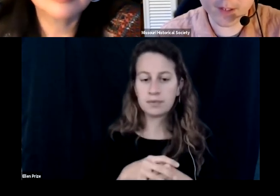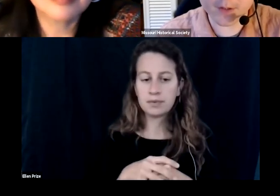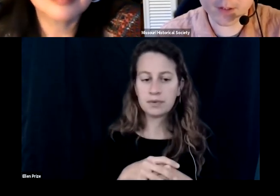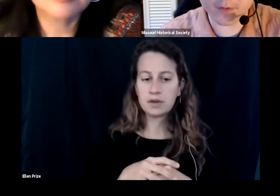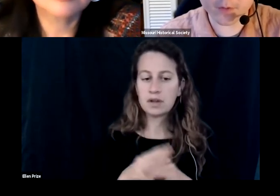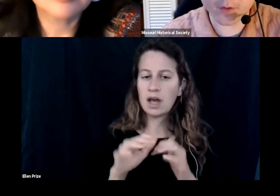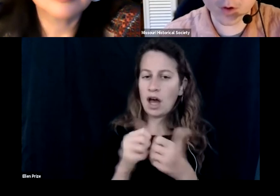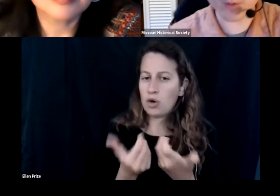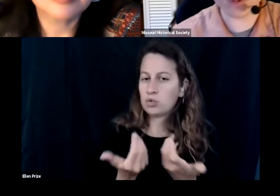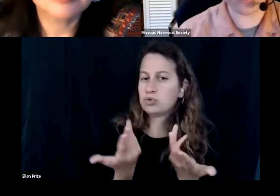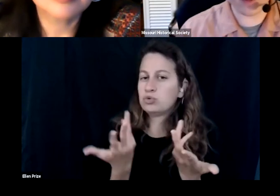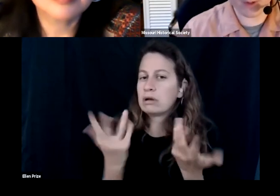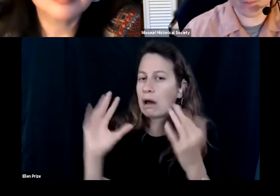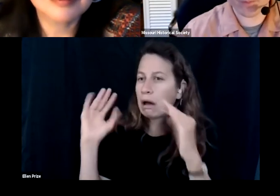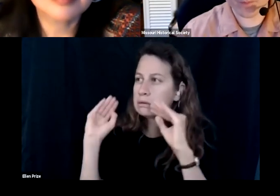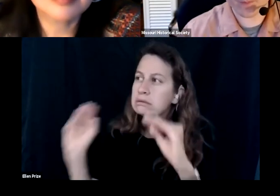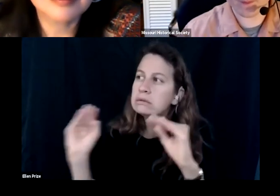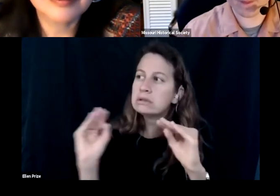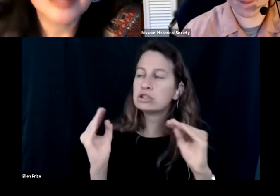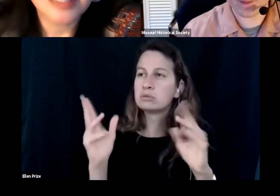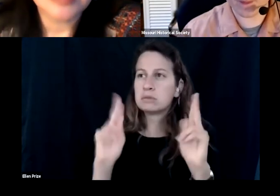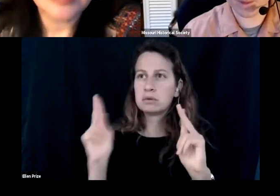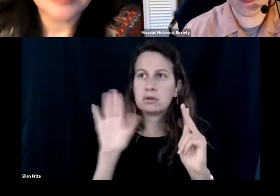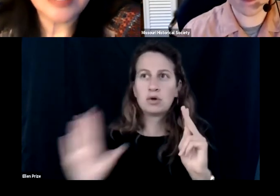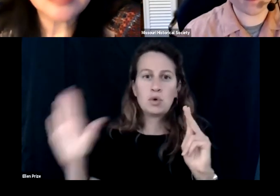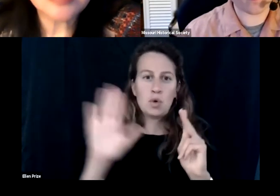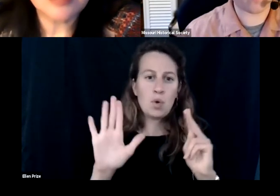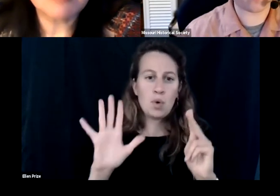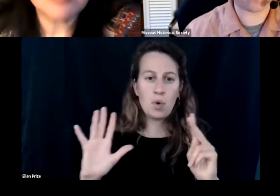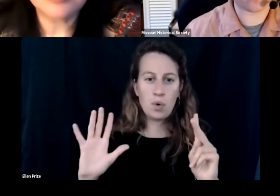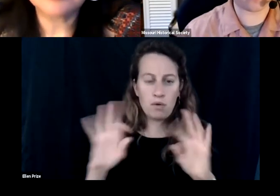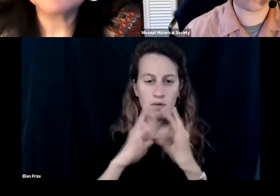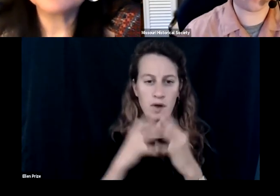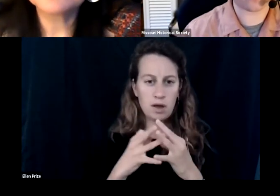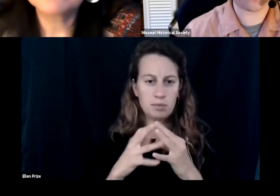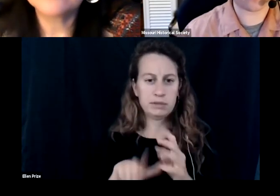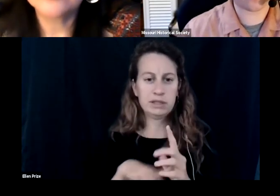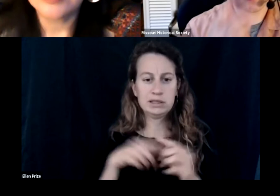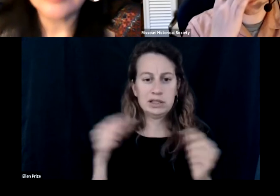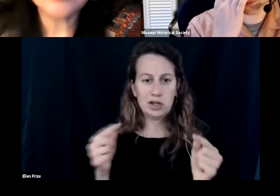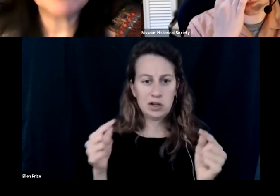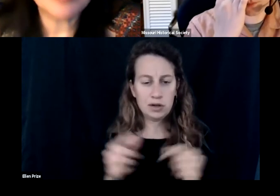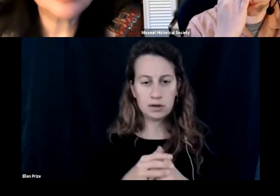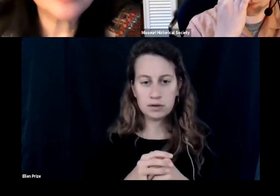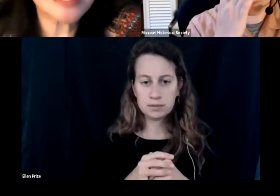aware of I don't have the full story. But I think we asked